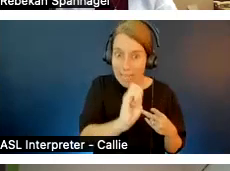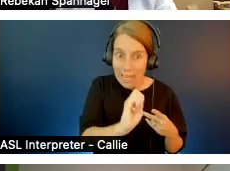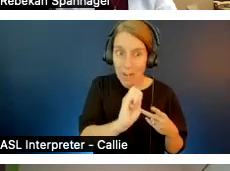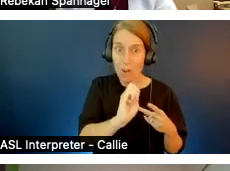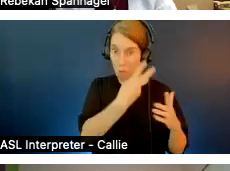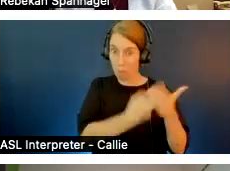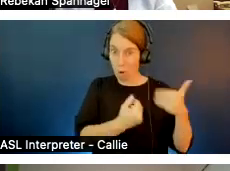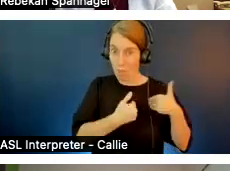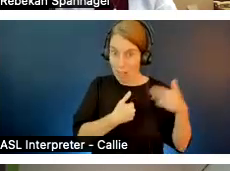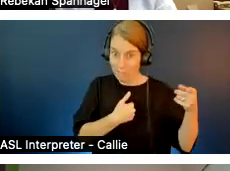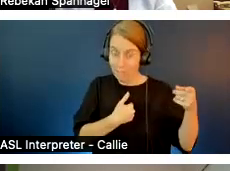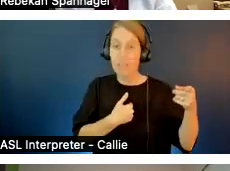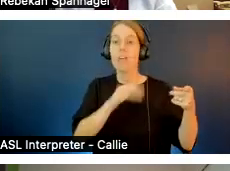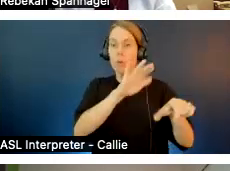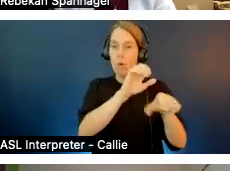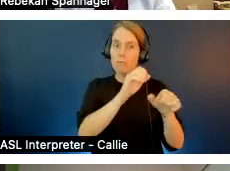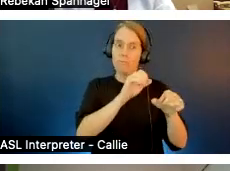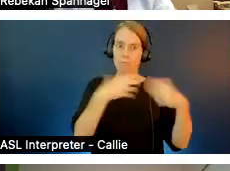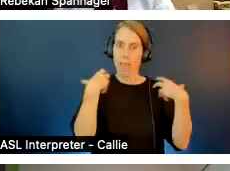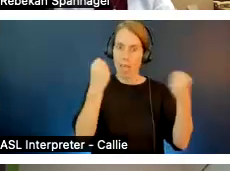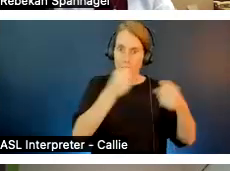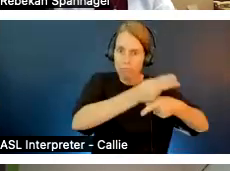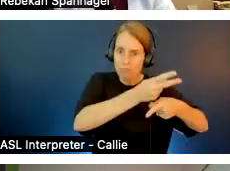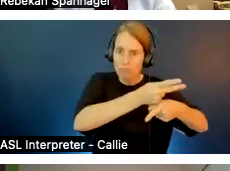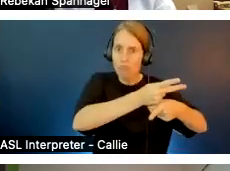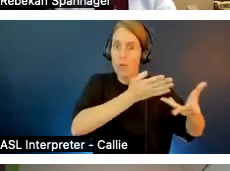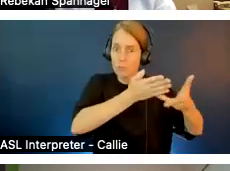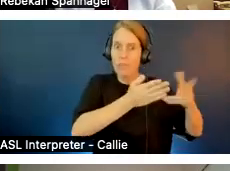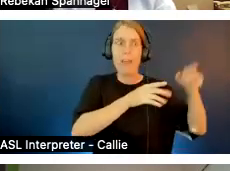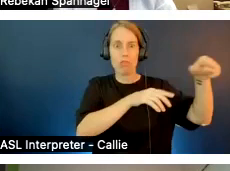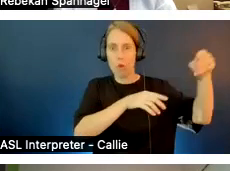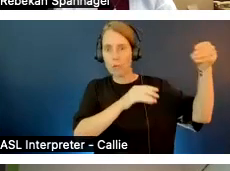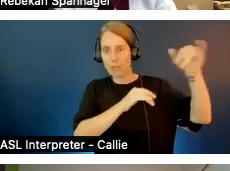for whatever services you are eligible for and that you need and that you receive and then